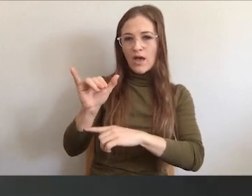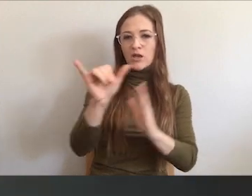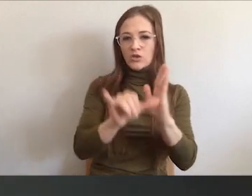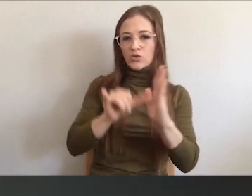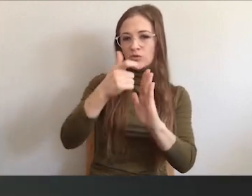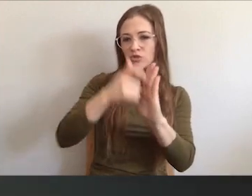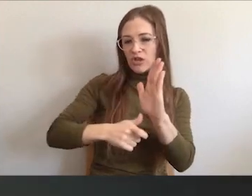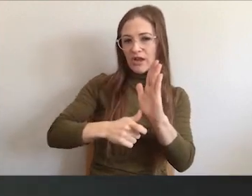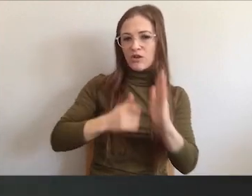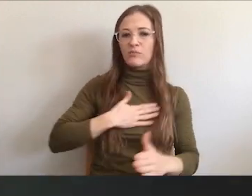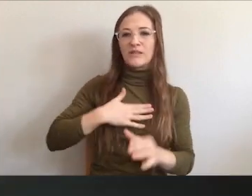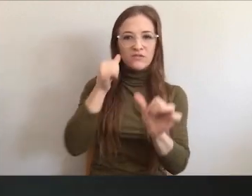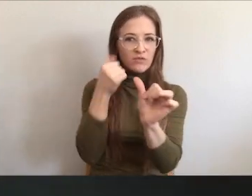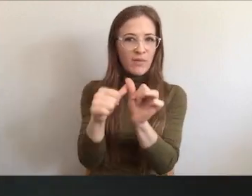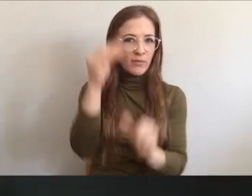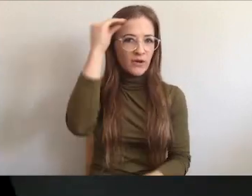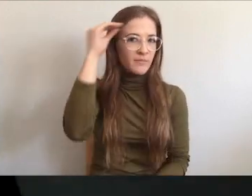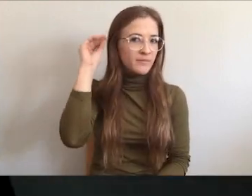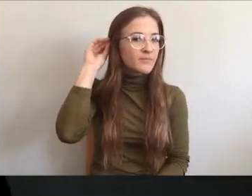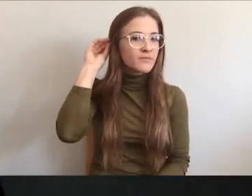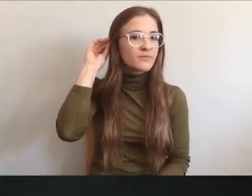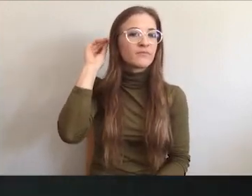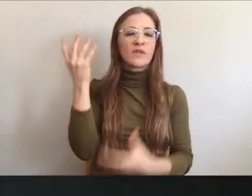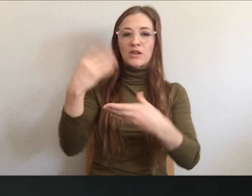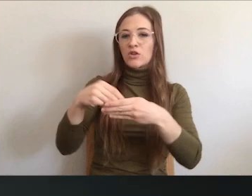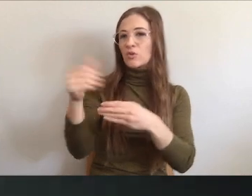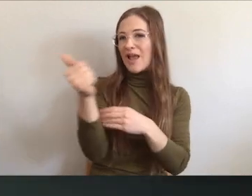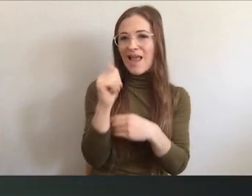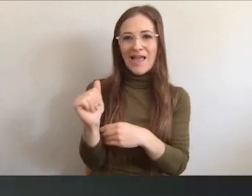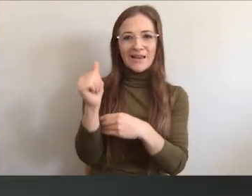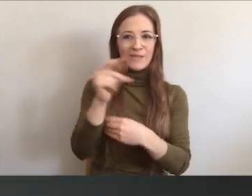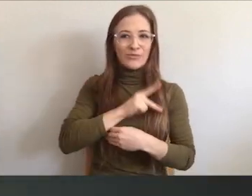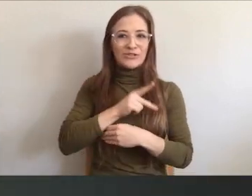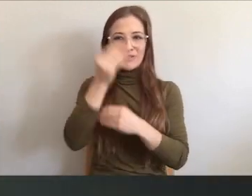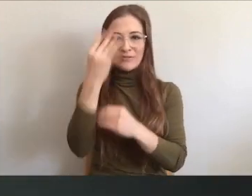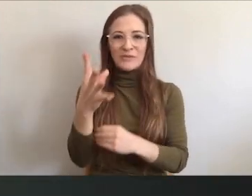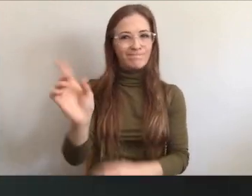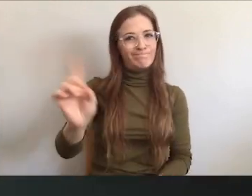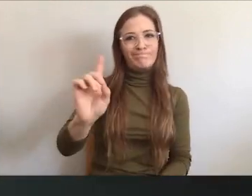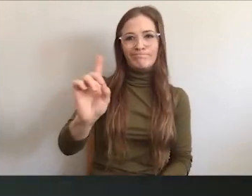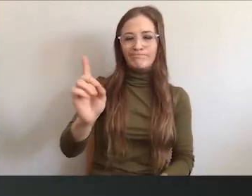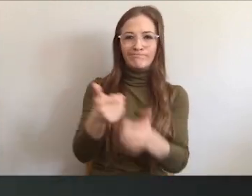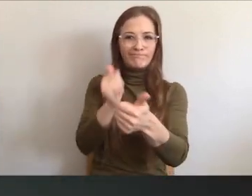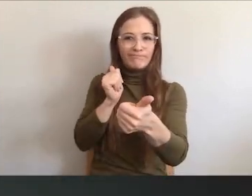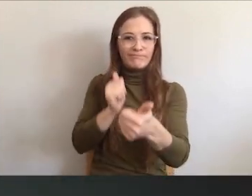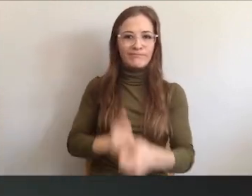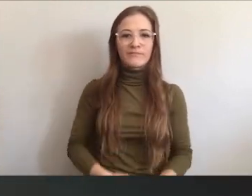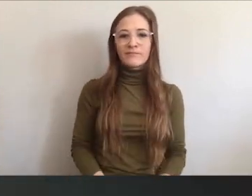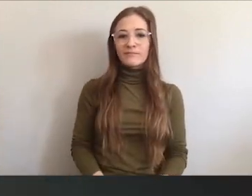York YouTube channel so be mindful of that. And including any personal information in your questions. Unfortunately